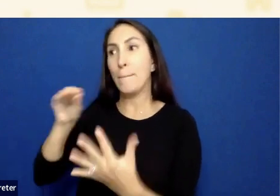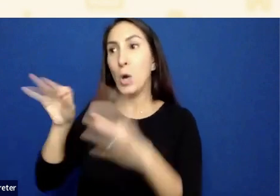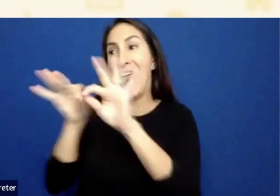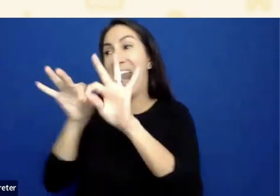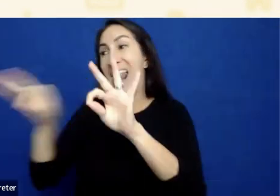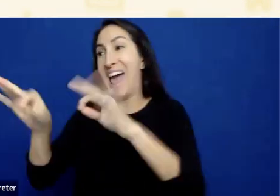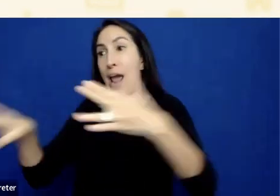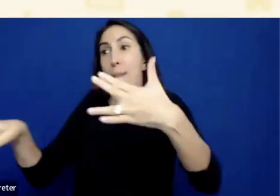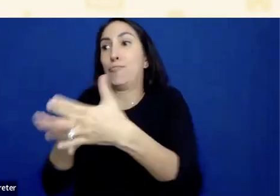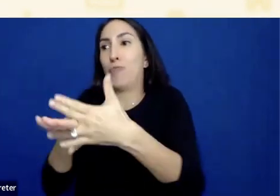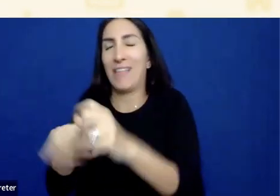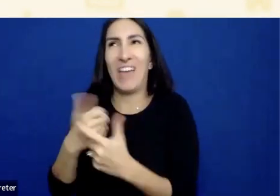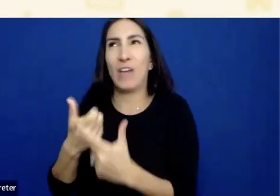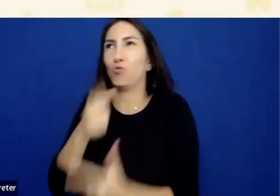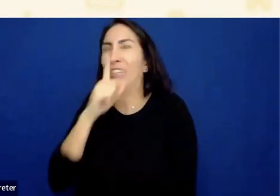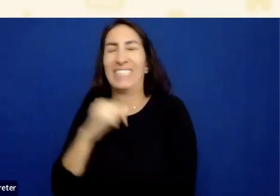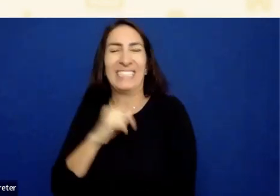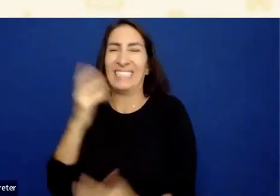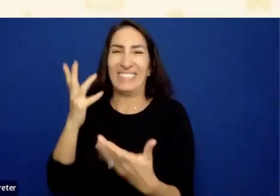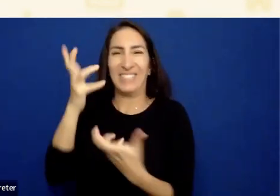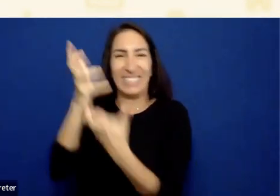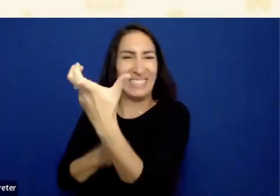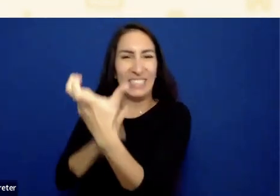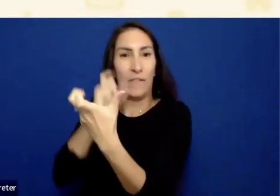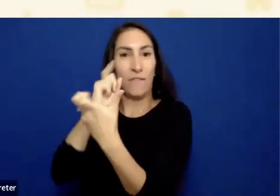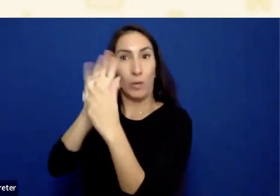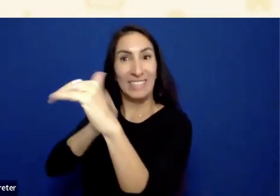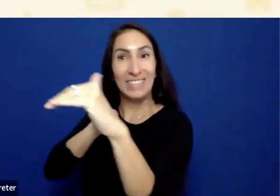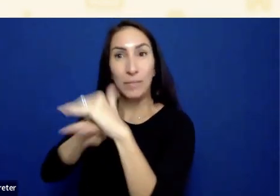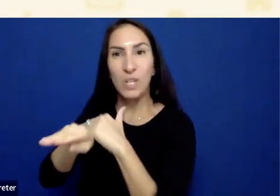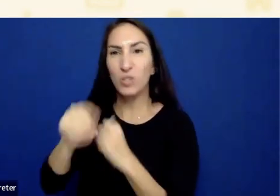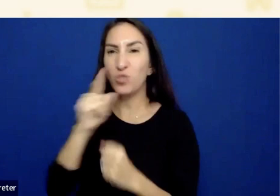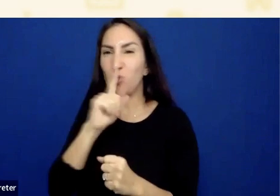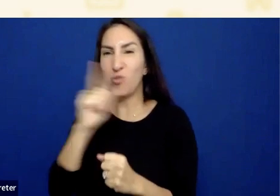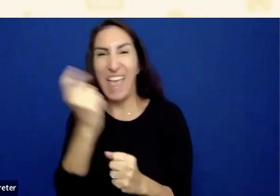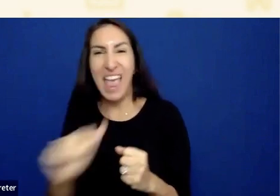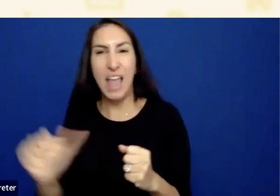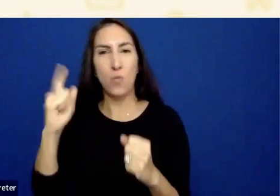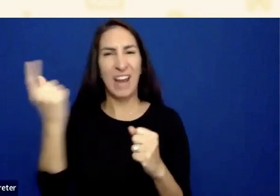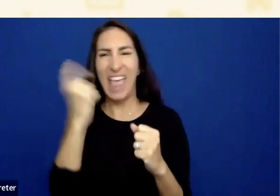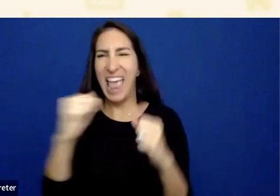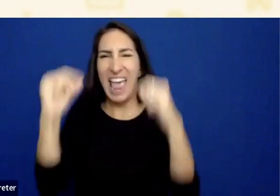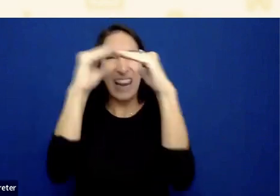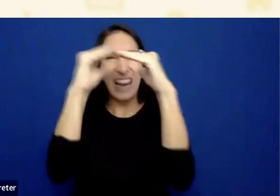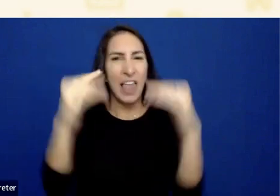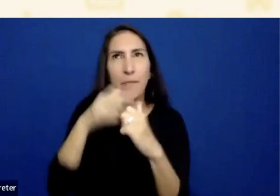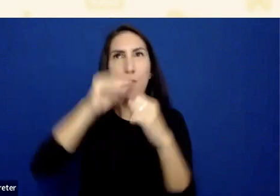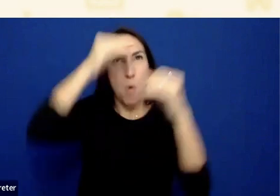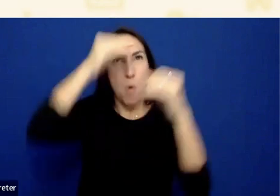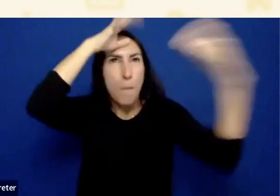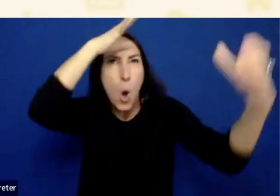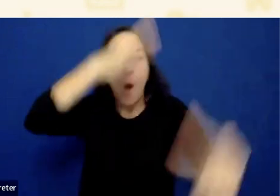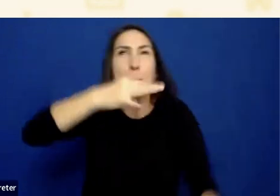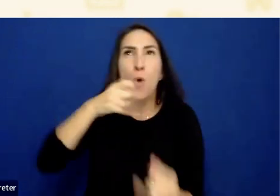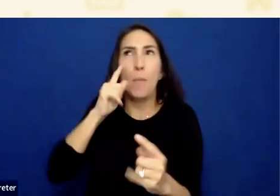So yes, for anybody at any level, any degree of expertise, working directly with people with disabilities is crucial